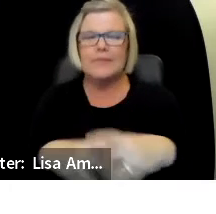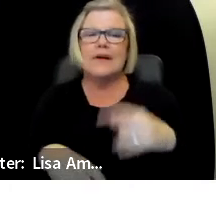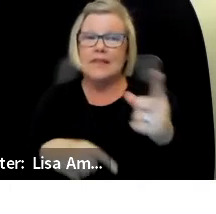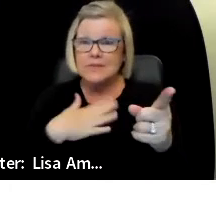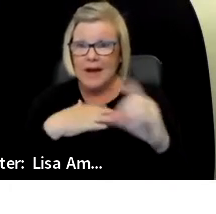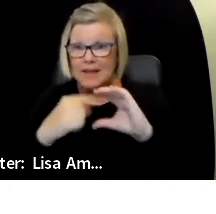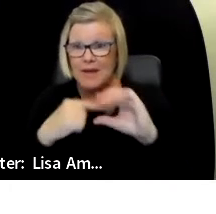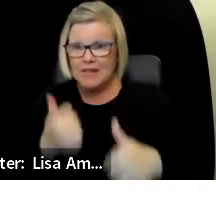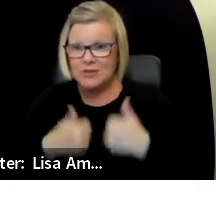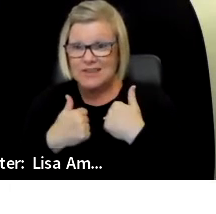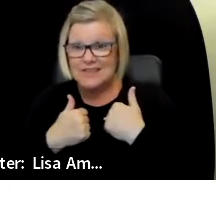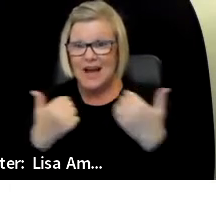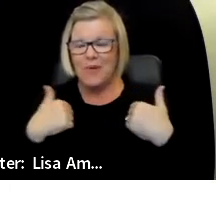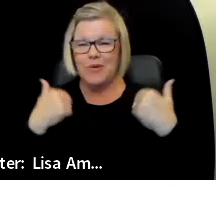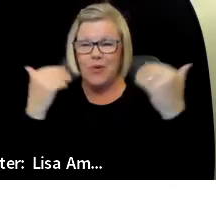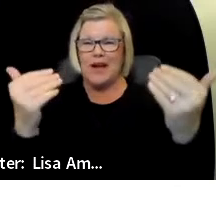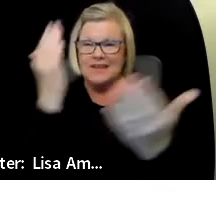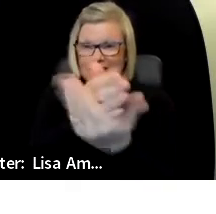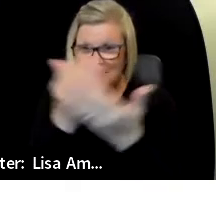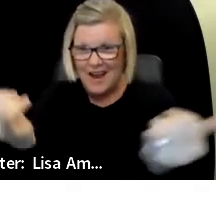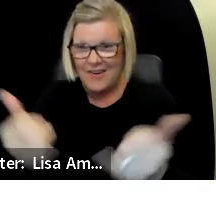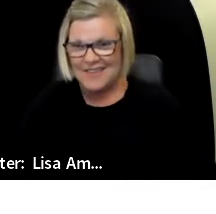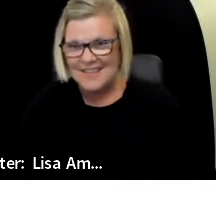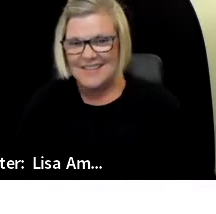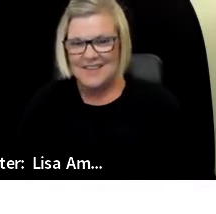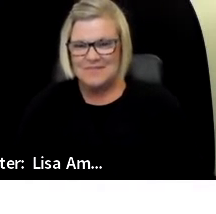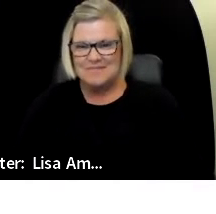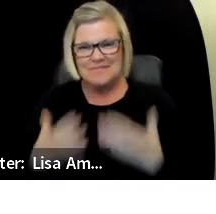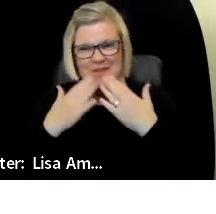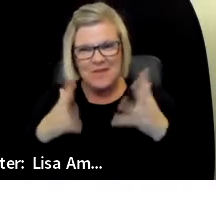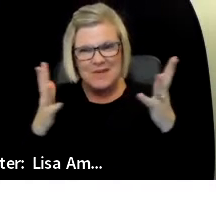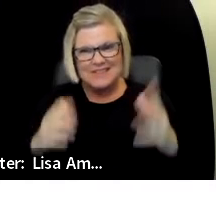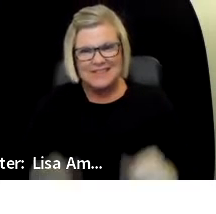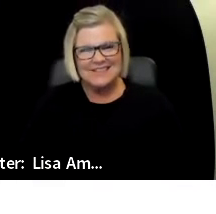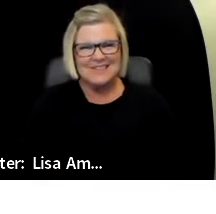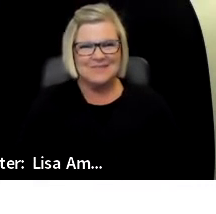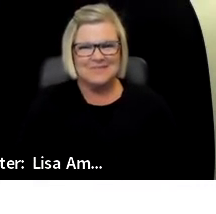SO I'M GOING TO WRAP UP NOW. THIS IS THE REFERENCE ON THE NATIONAL LGBTQ POPULATIONS GUIDE. THIS IS THE INTERNATIONAL SOCIETY OF ADDICTION MEDICINE TEXT BOOK THAT INCLUDES A CHAPTER ON LGBT POPULATIONS. THIS IS A SUBSTANCE USE TREATMENTS FOR LGBT INDIVIDUALS AND THIS WAS A GUIDE THAT I HELPED WITH THE ASSOCIATION OF AMERICAN MEDICAL COLLEGES, IMPLEMENTING CLIMATE CHANGES TO IMPROVE THE HEALTH AND WELLNESS FOR INDIVIDUALS BORN WITH A DIFFERENT SEX DEVELOPMENT